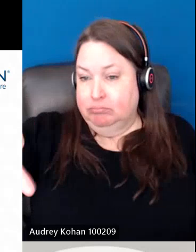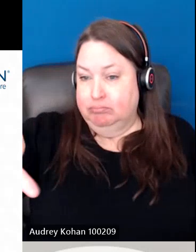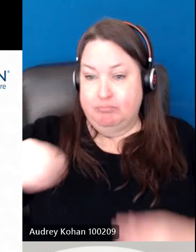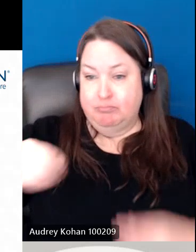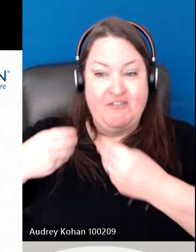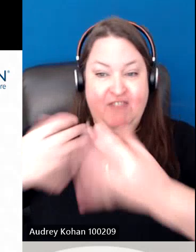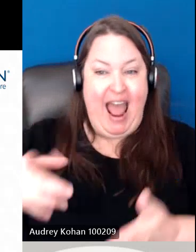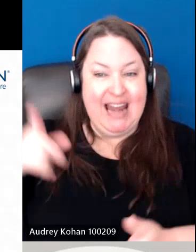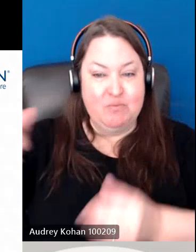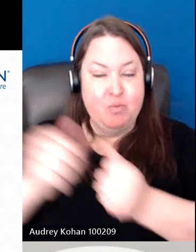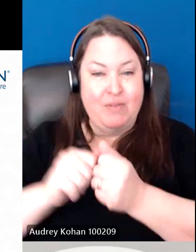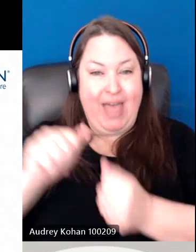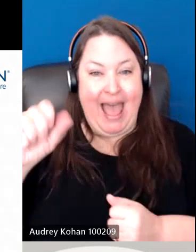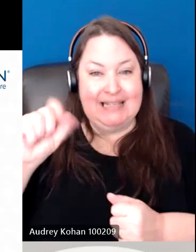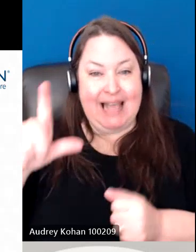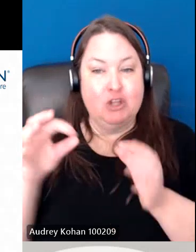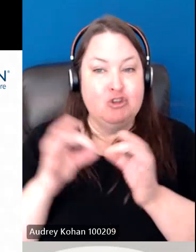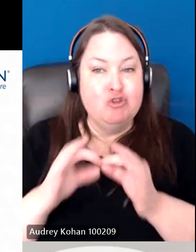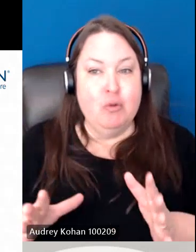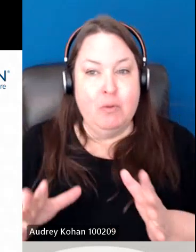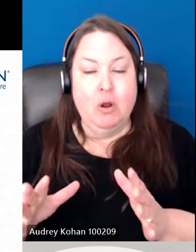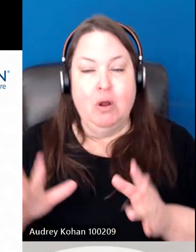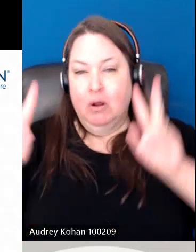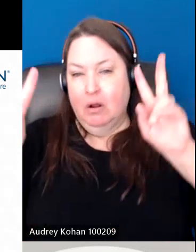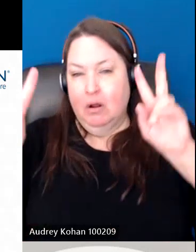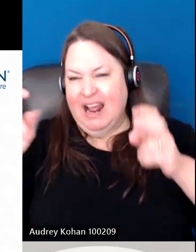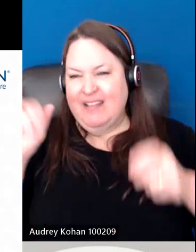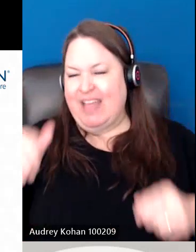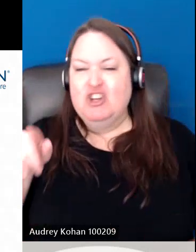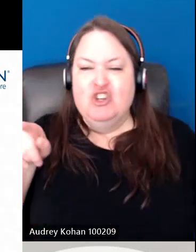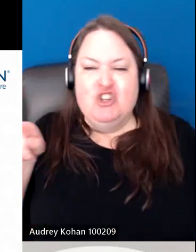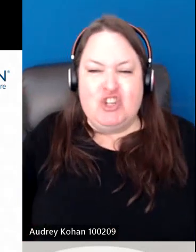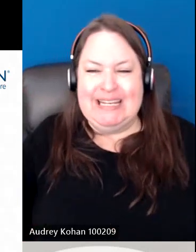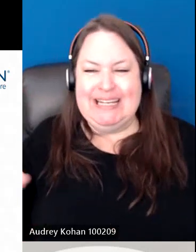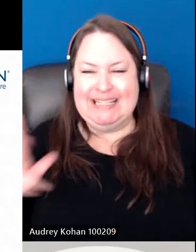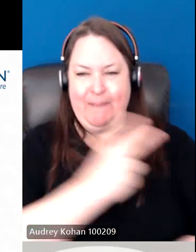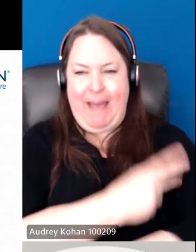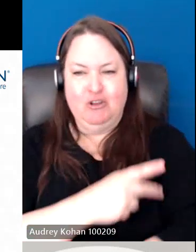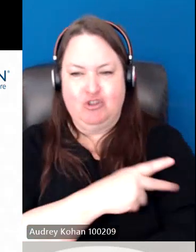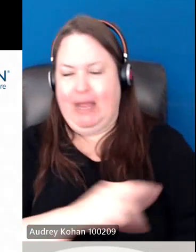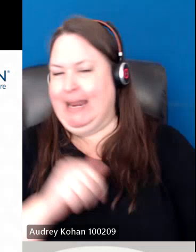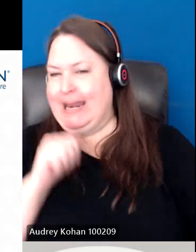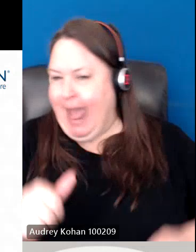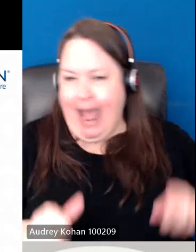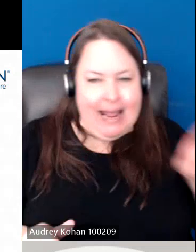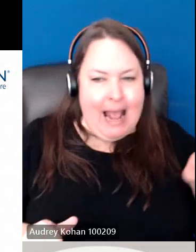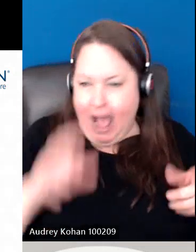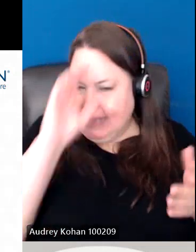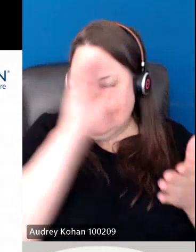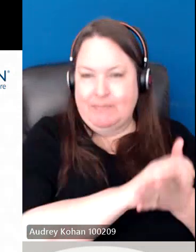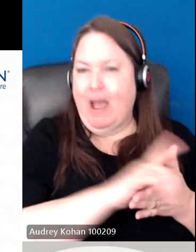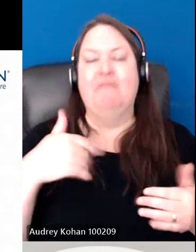an ASL interpreter quoting that she was their patient not him and they had no responsibility